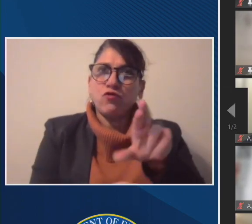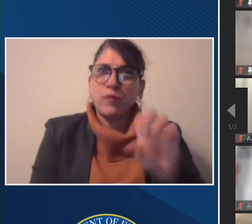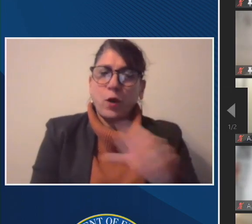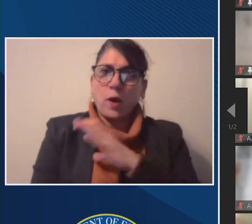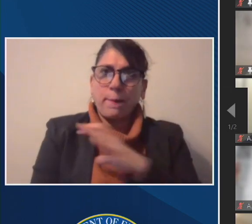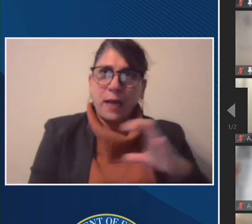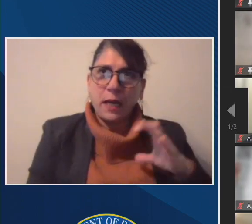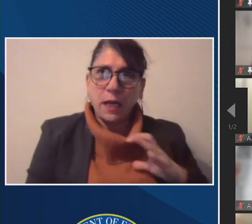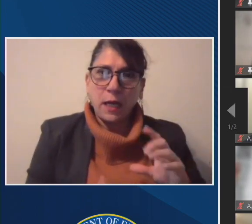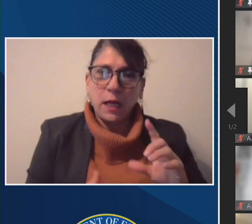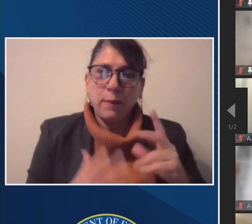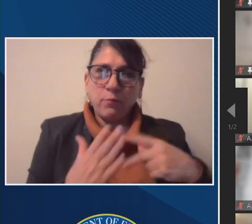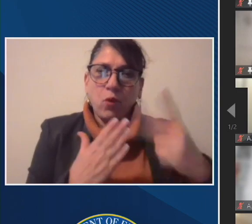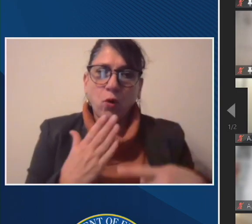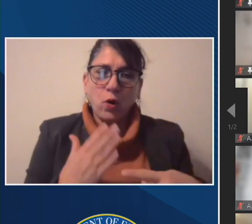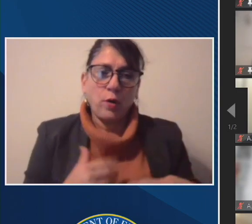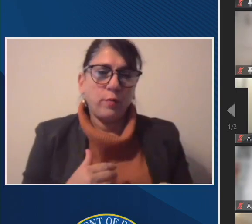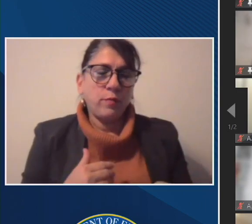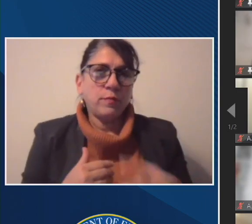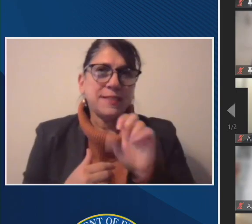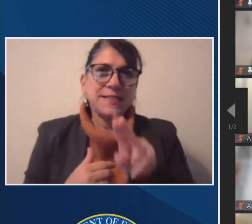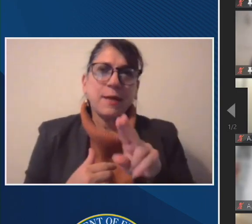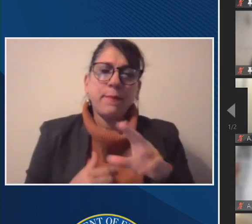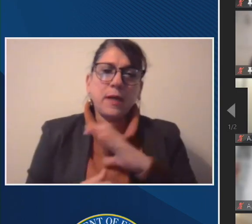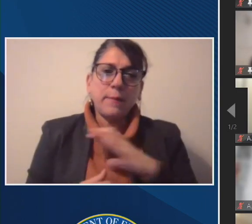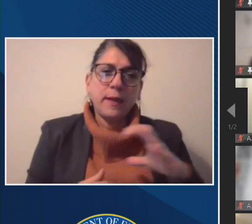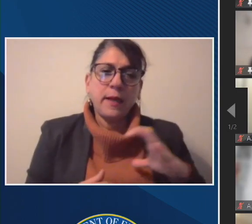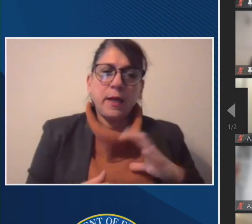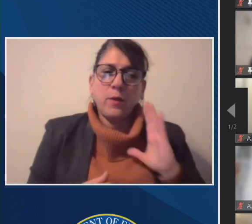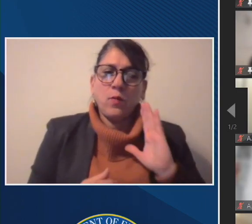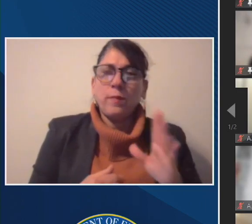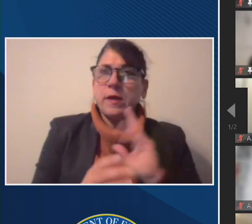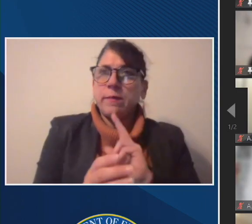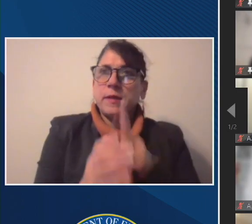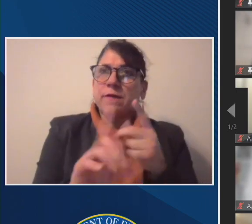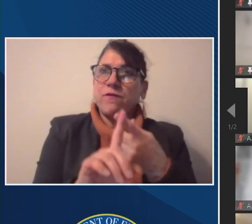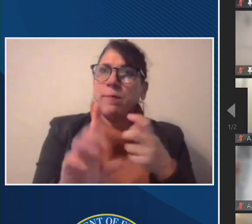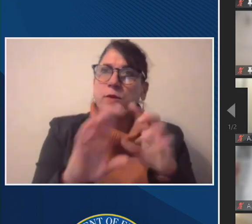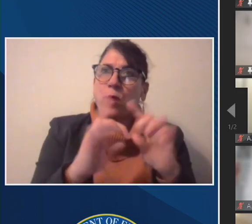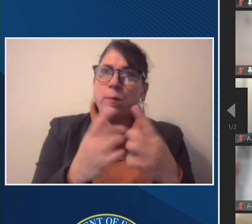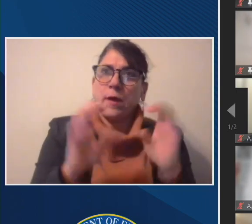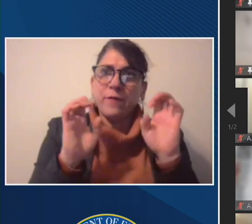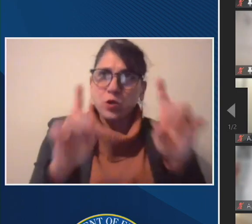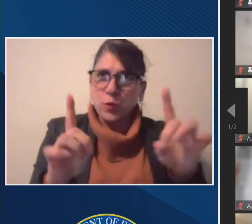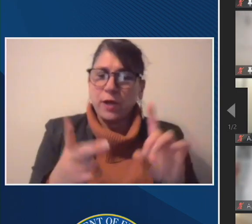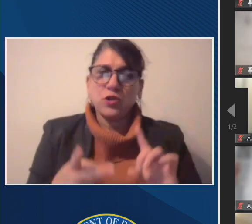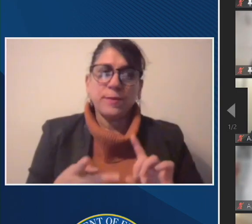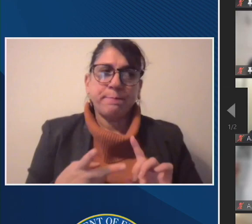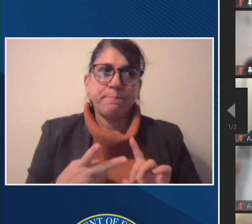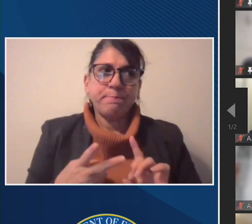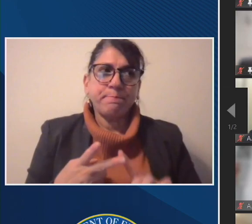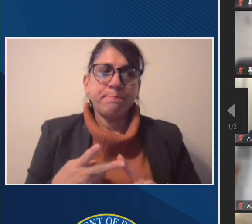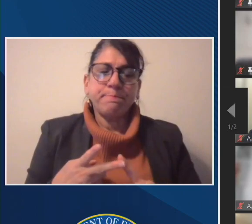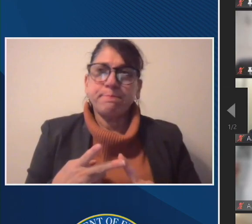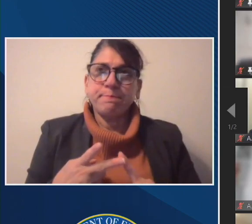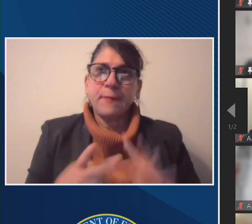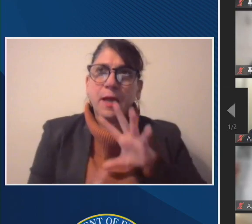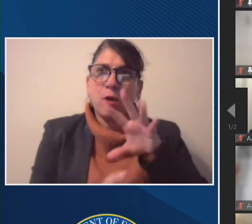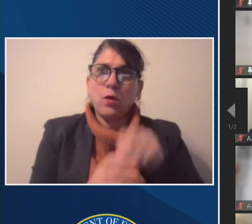program will be- subcommittee will be participants from the Department of Education including Aaron Washington, who